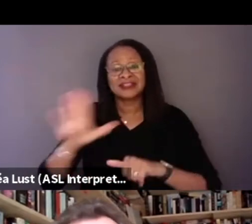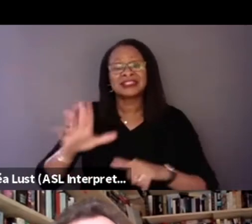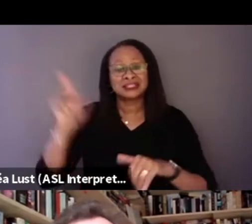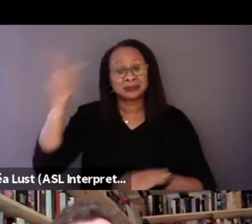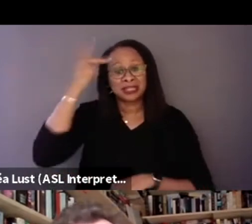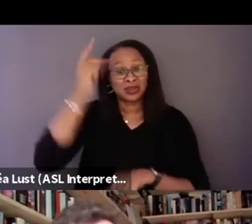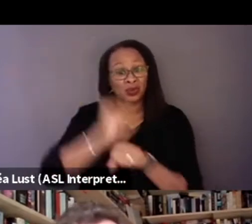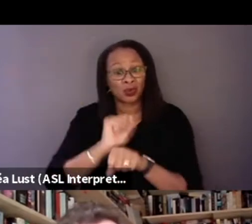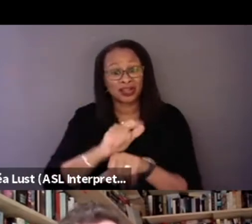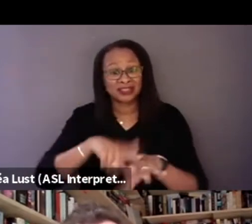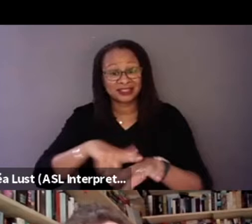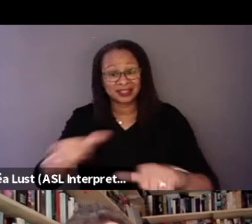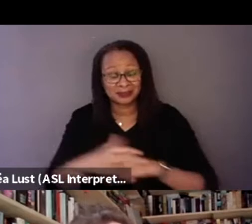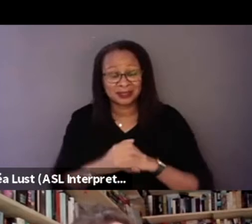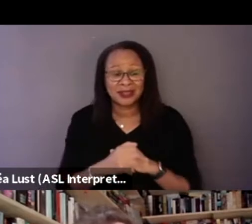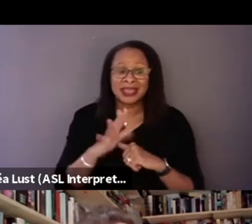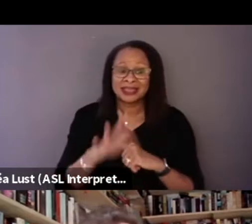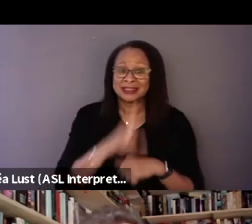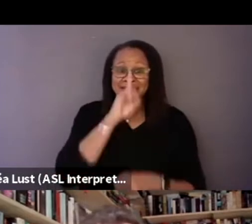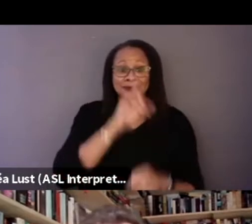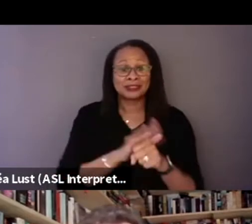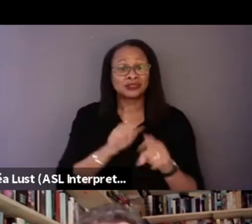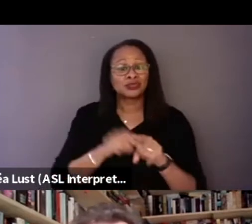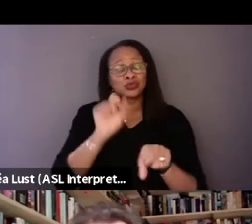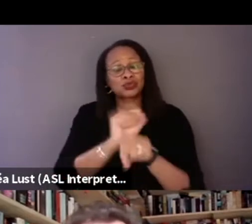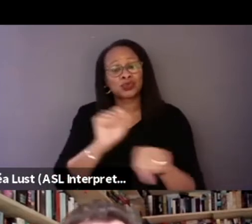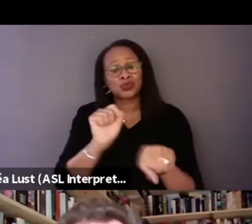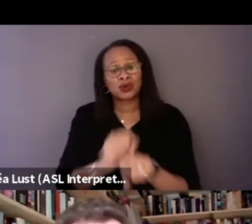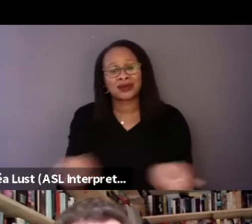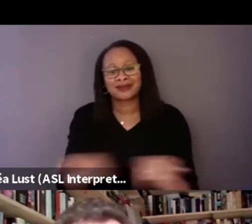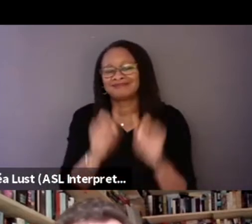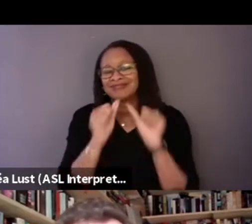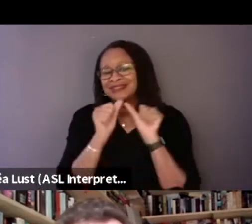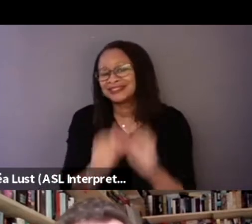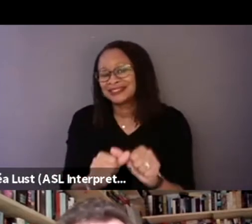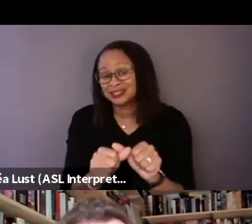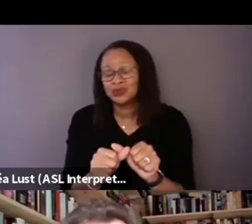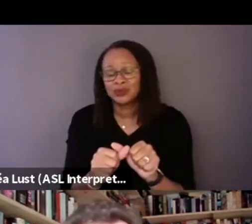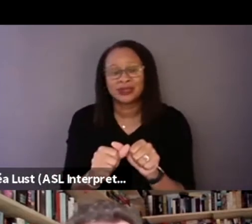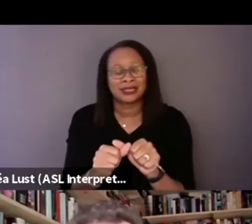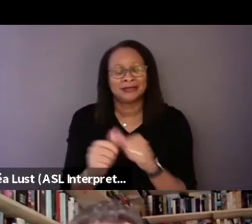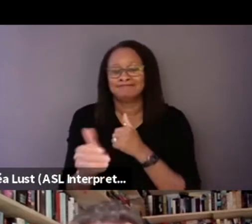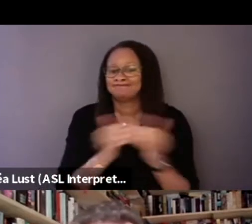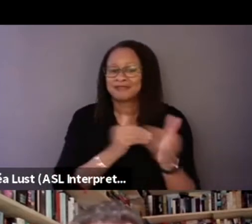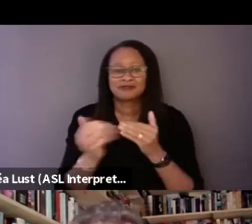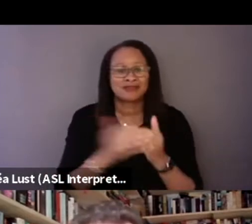and his commitment to his work and continuing to persist despite all the challenges that faced him.